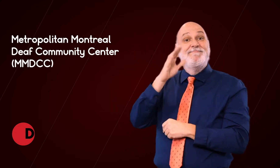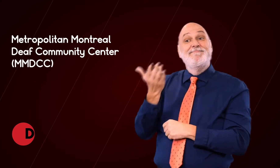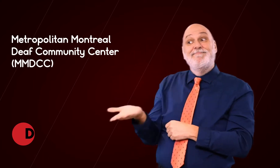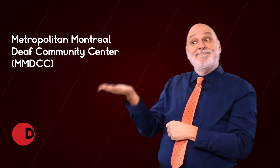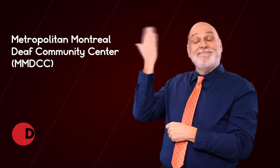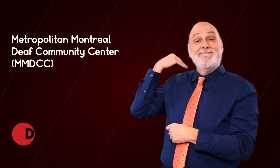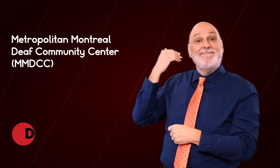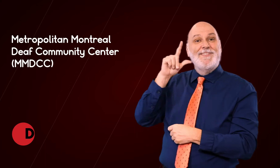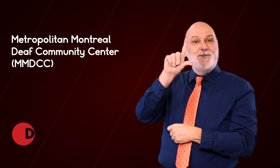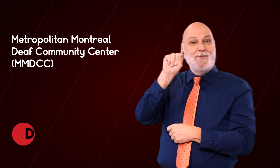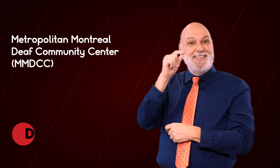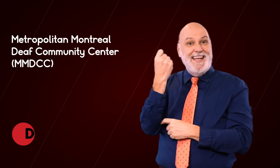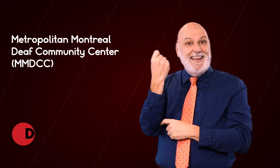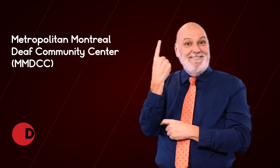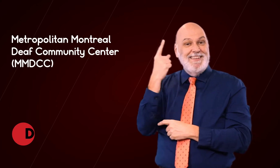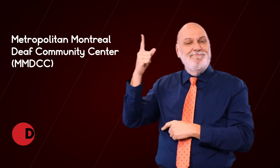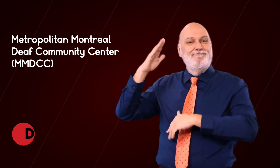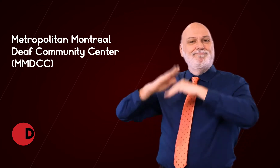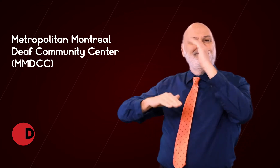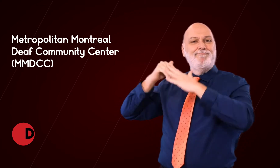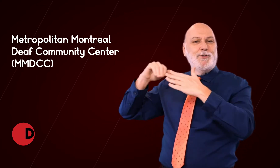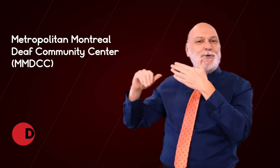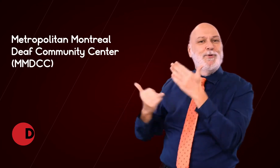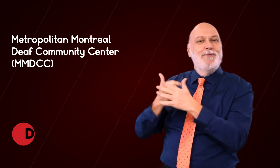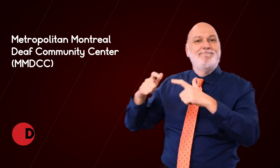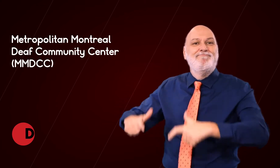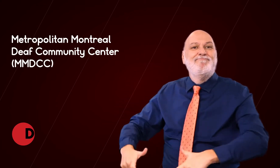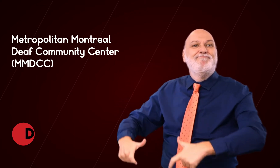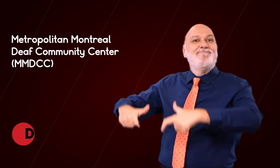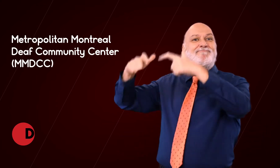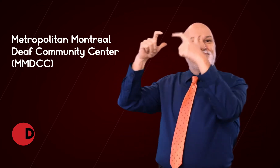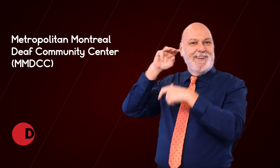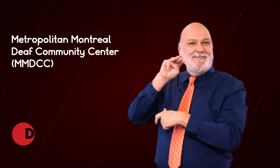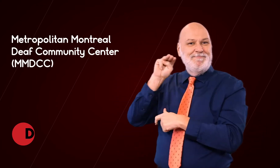built a brand new building in 2011.